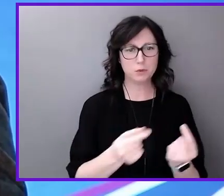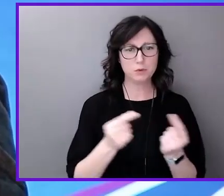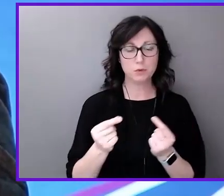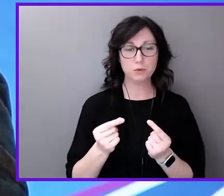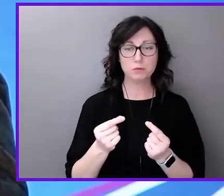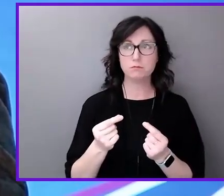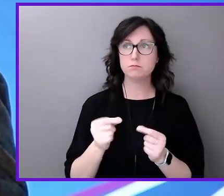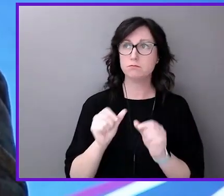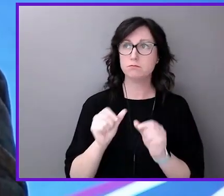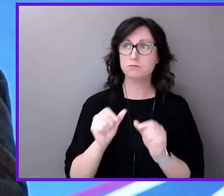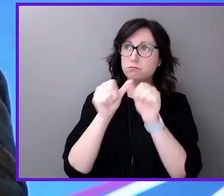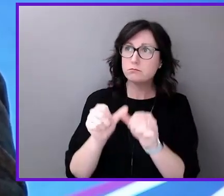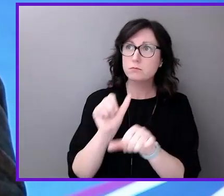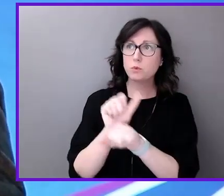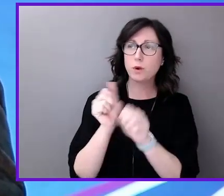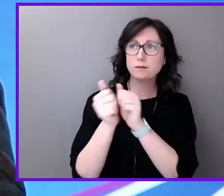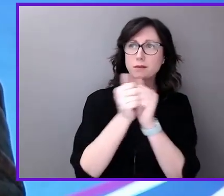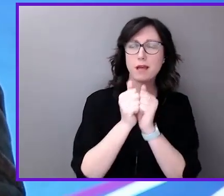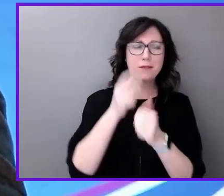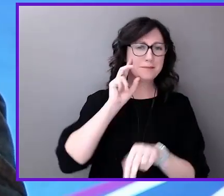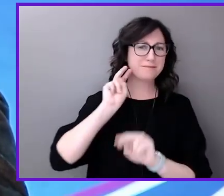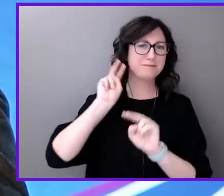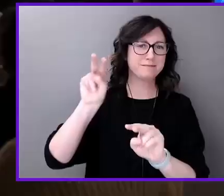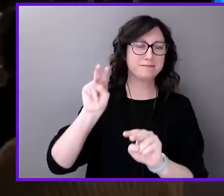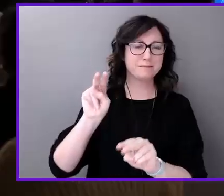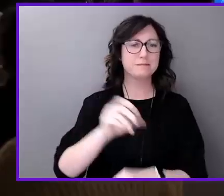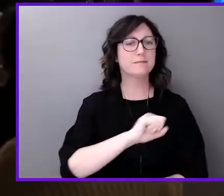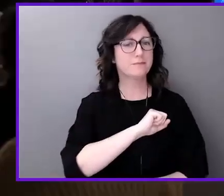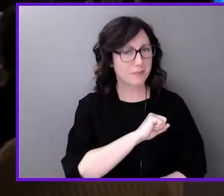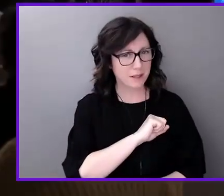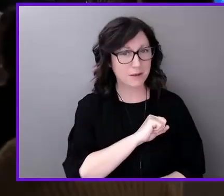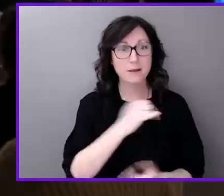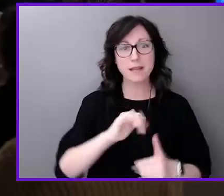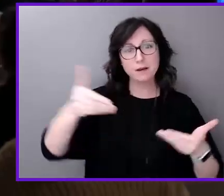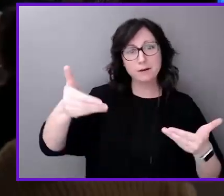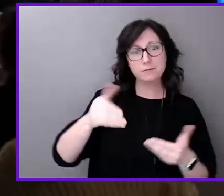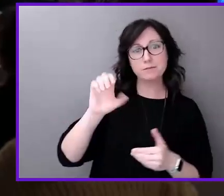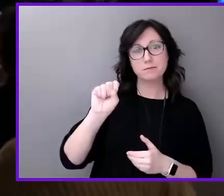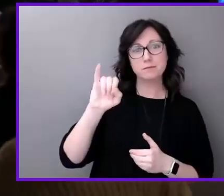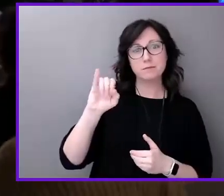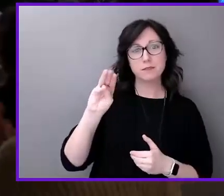Chi Miigwetch. I now invite Simon Brault to the podium.